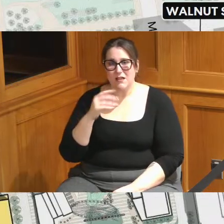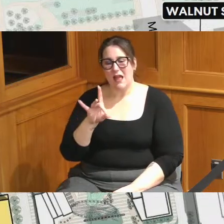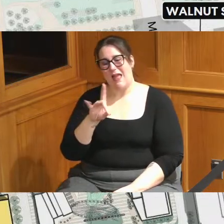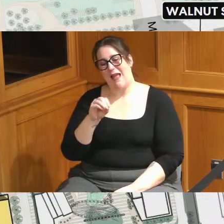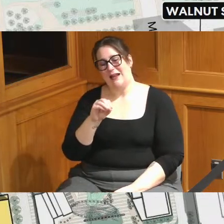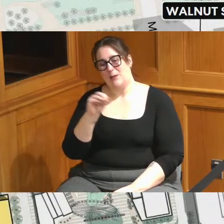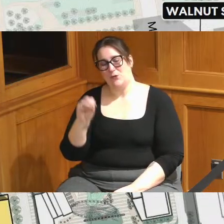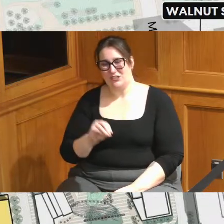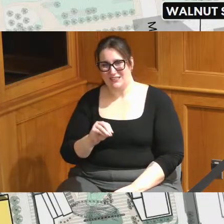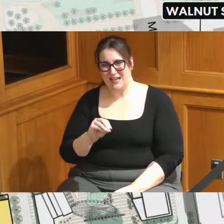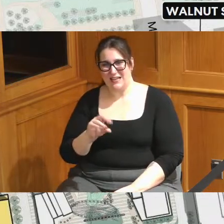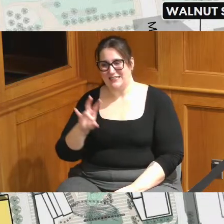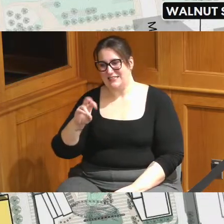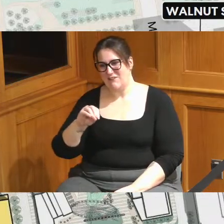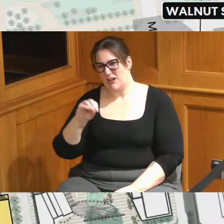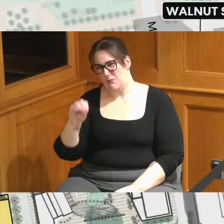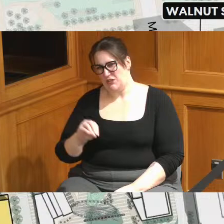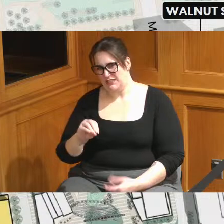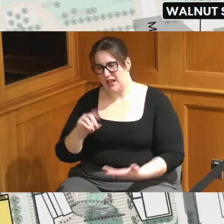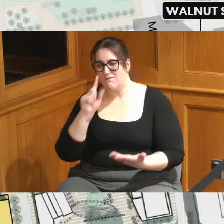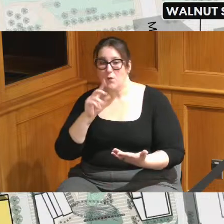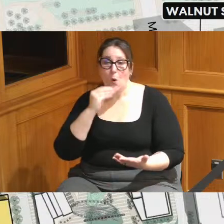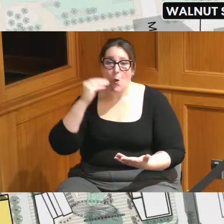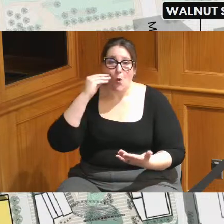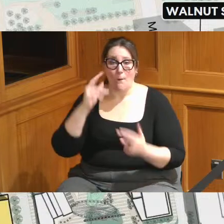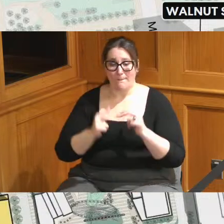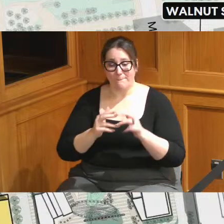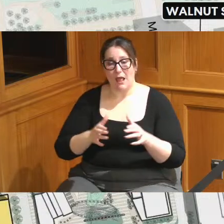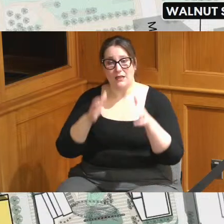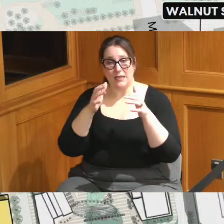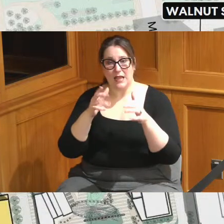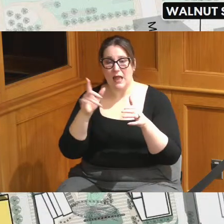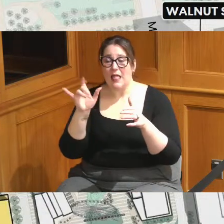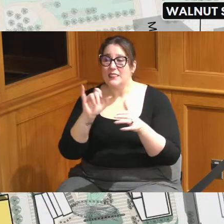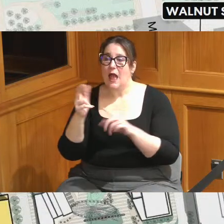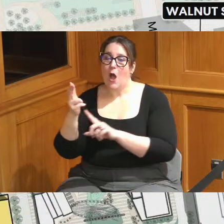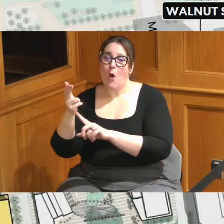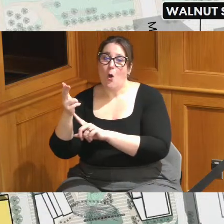land use or 70% of this land use is residential. You'll see the idea of a hotel at Elm Street and